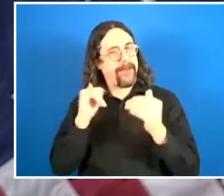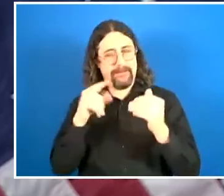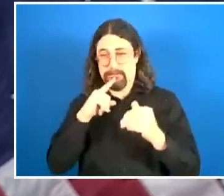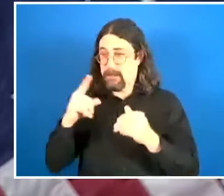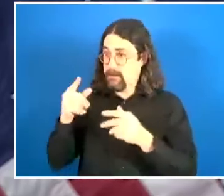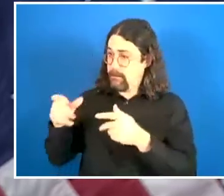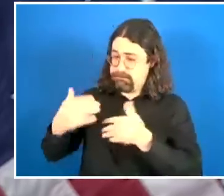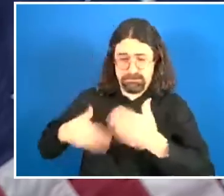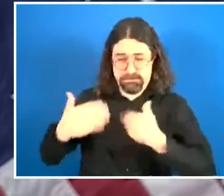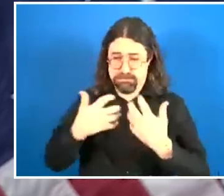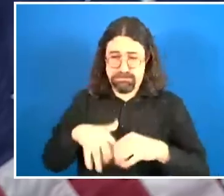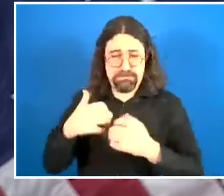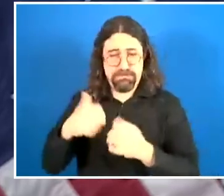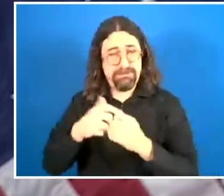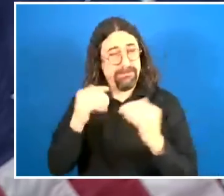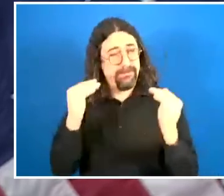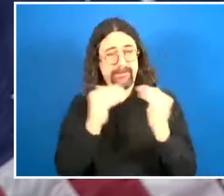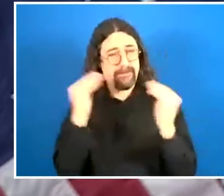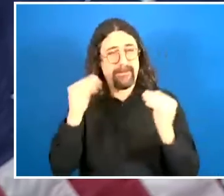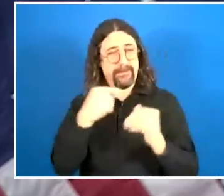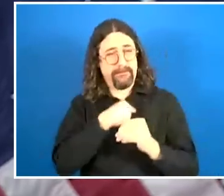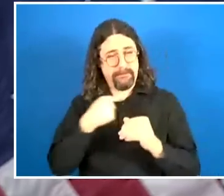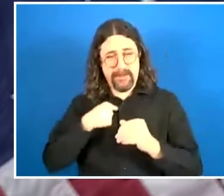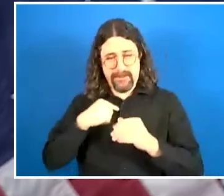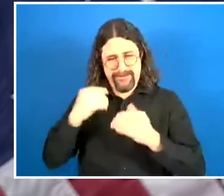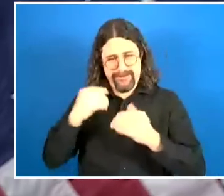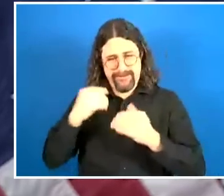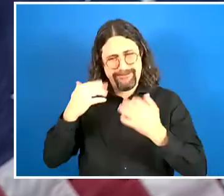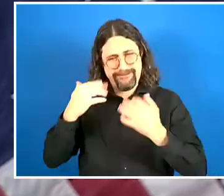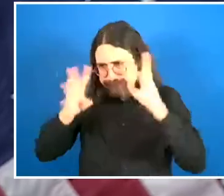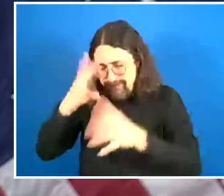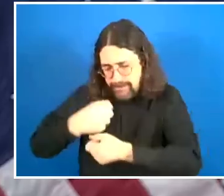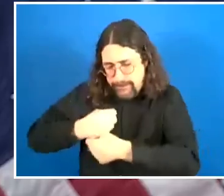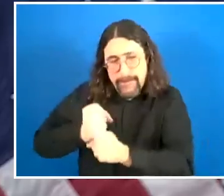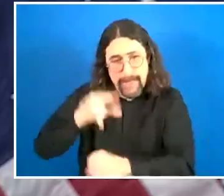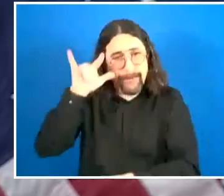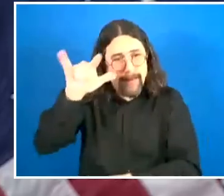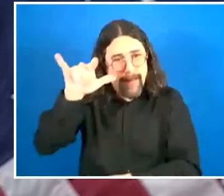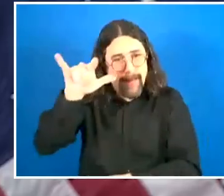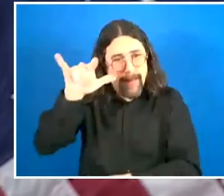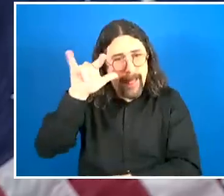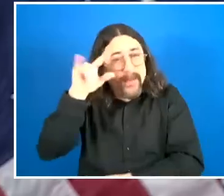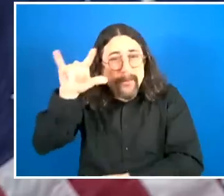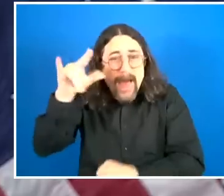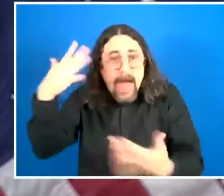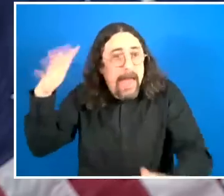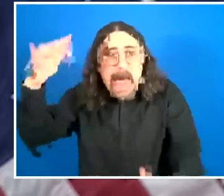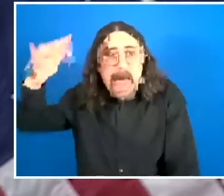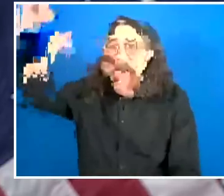ONLINE LEARNING WORKING BETTER AND BETTER WEEK AFTER WEEK. AND THE INCREDIBLE ADAPTABILITY OF